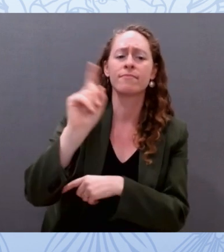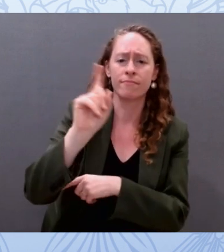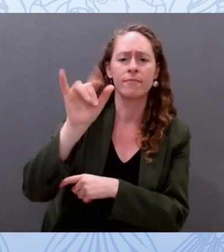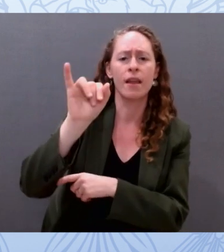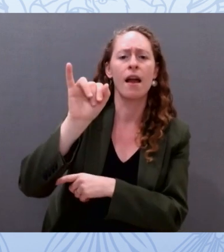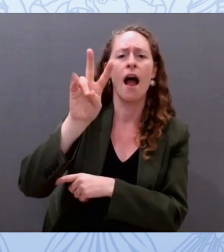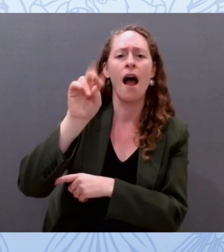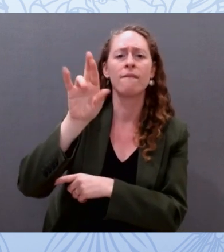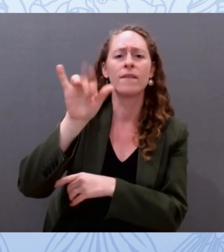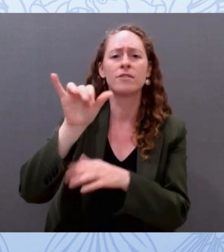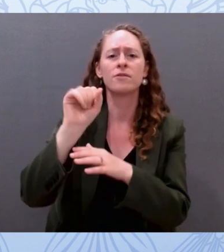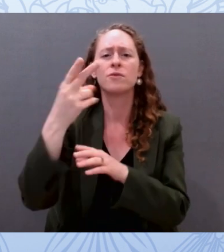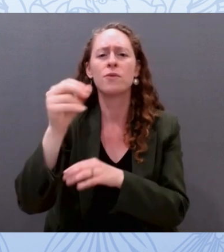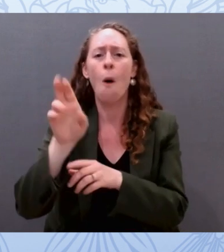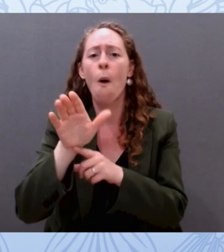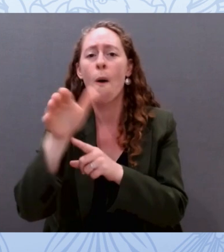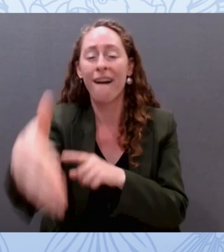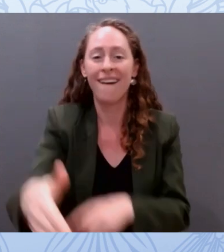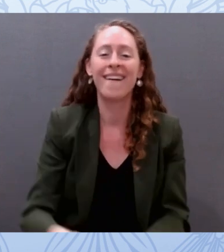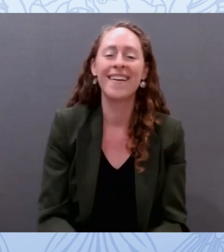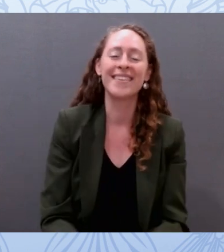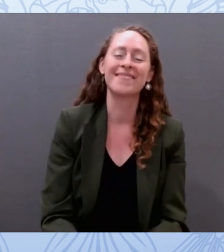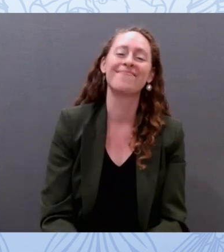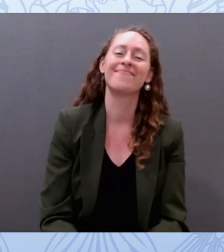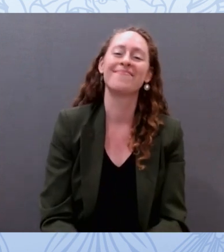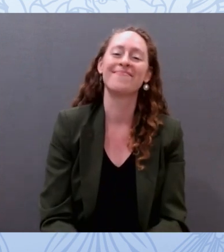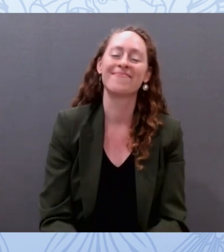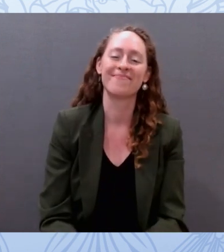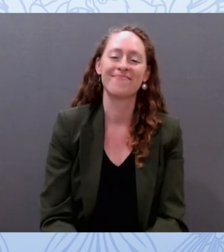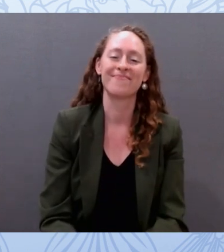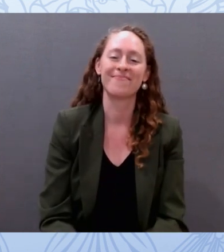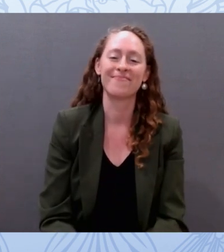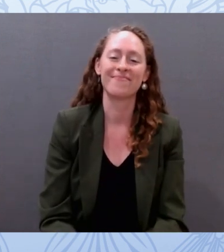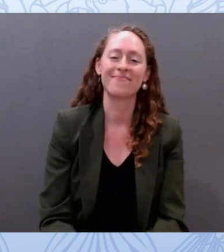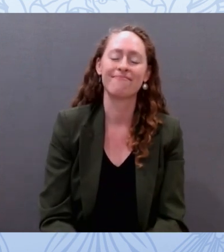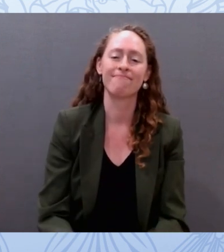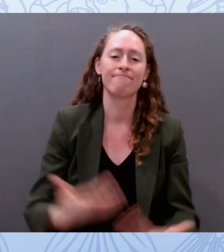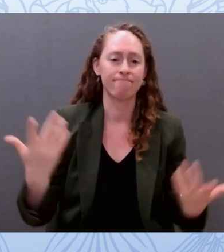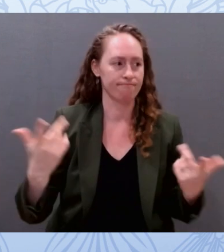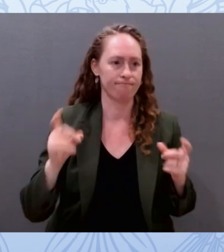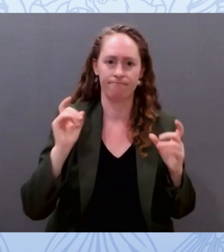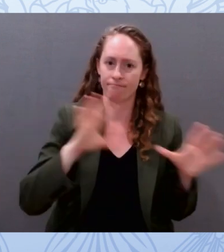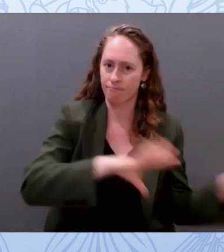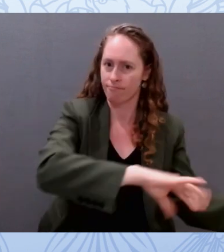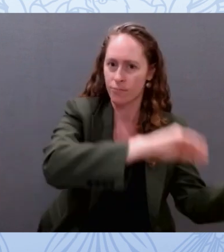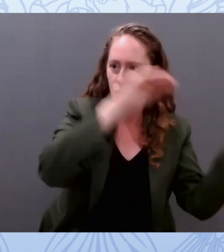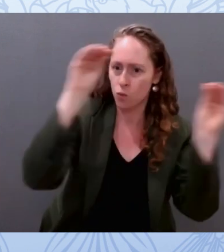But during the pandemic, they had to spend their entire life